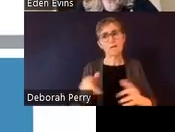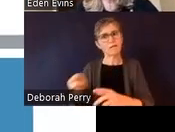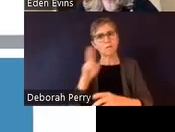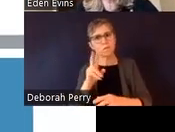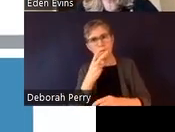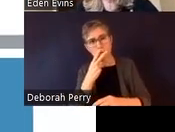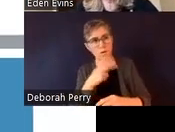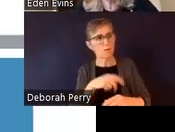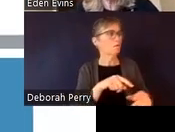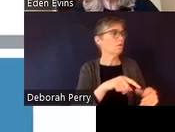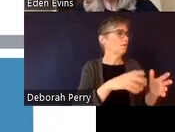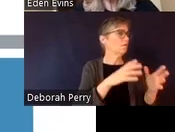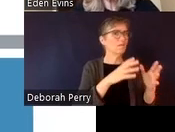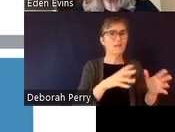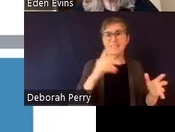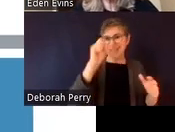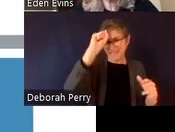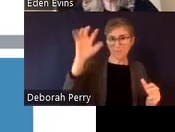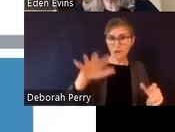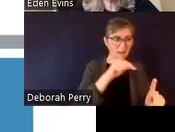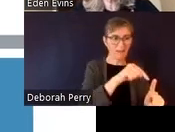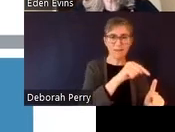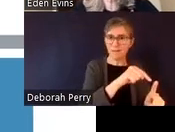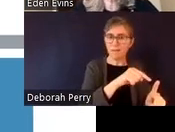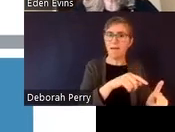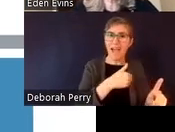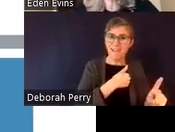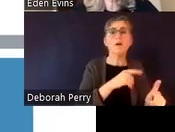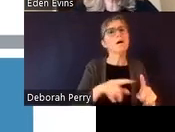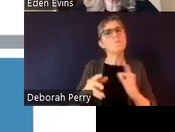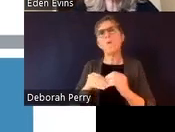general population and the mortality is enormous. So those with serious mental